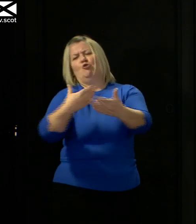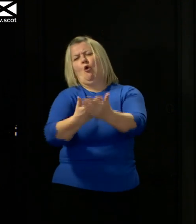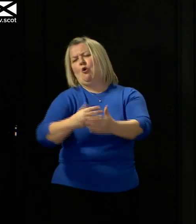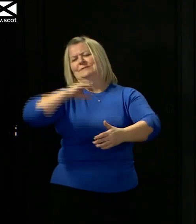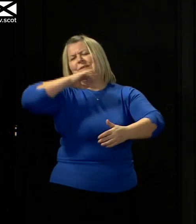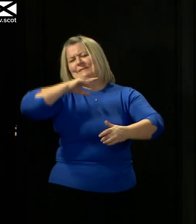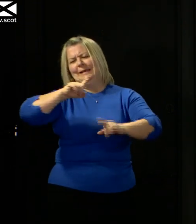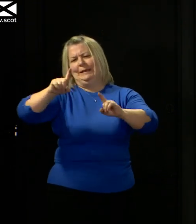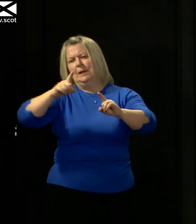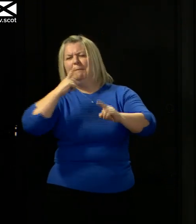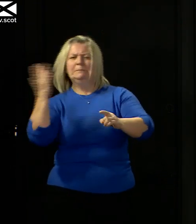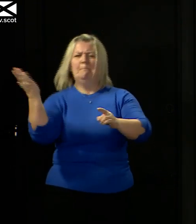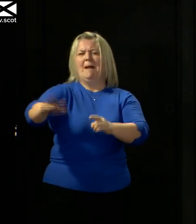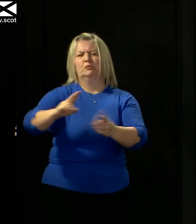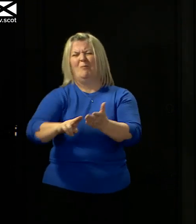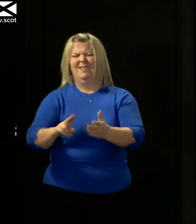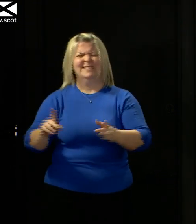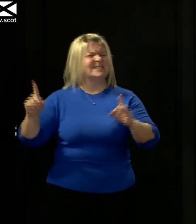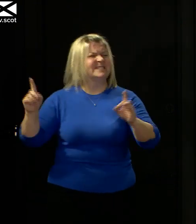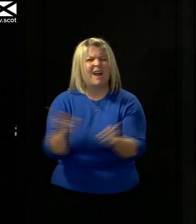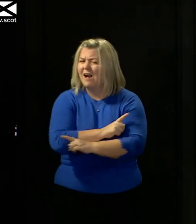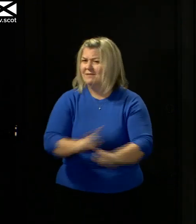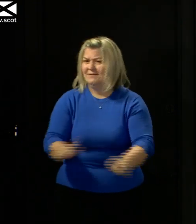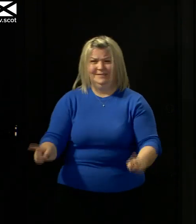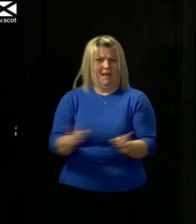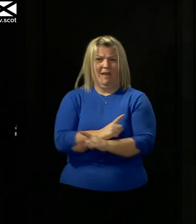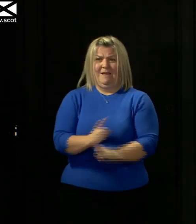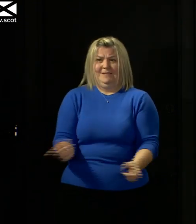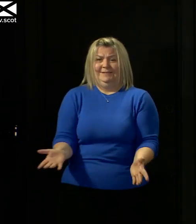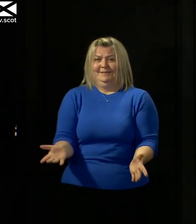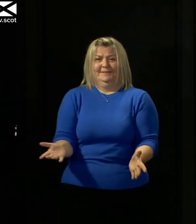or the extent to which we may relax them we must make sure that all of these